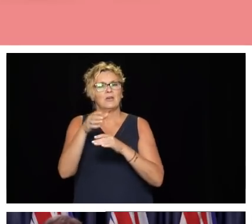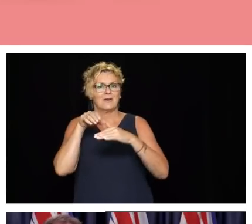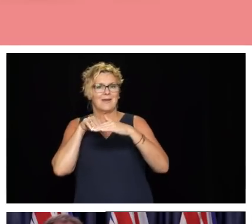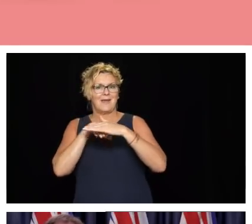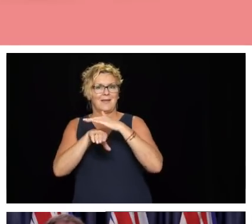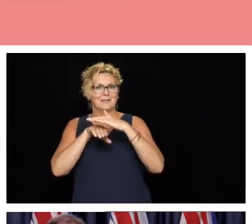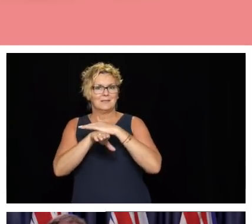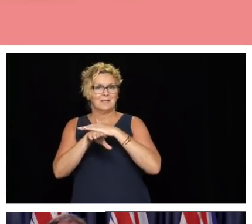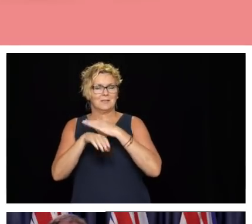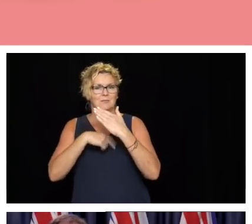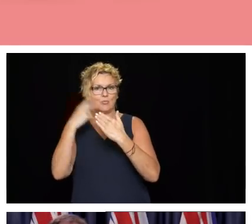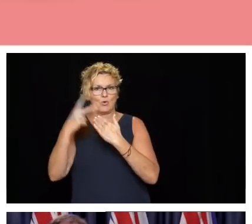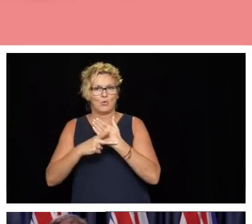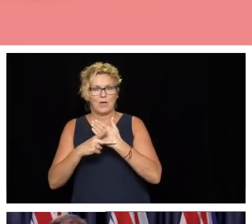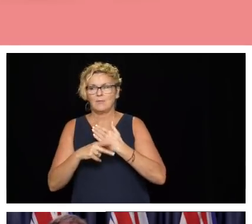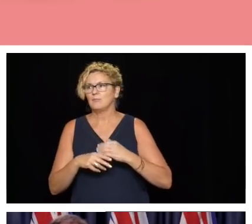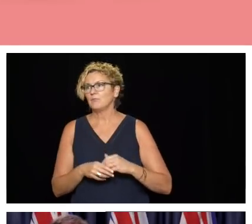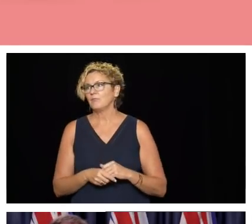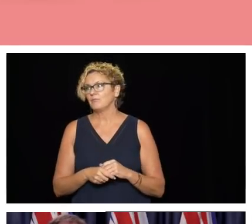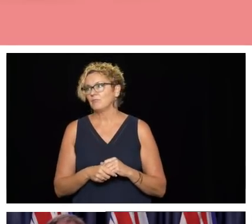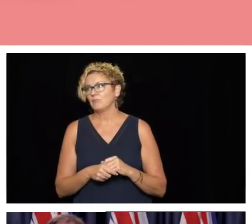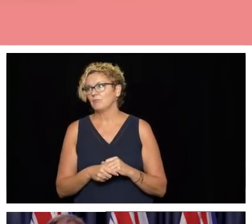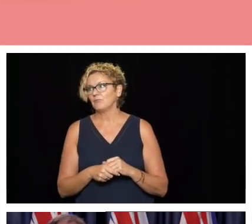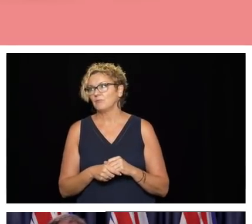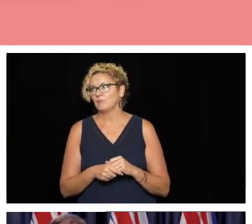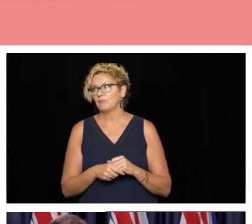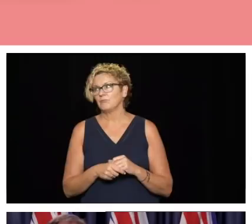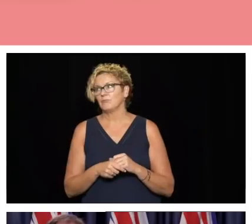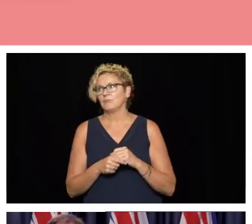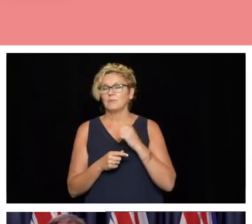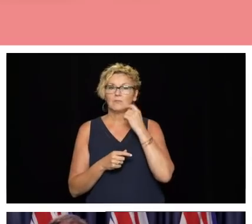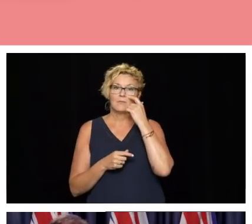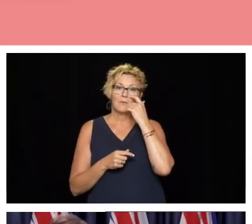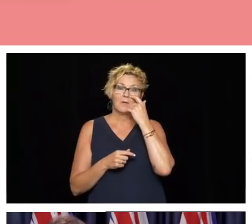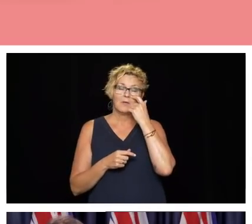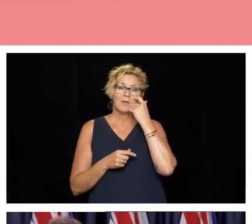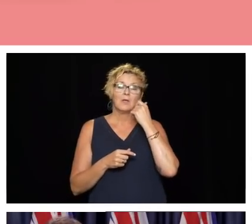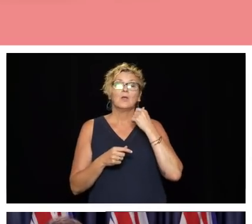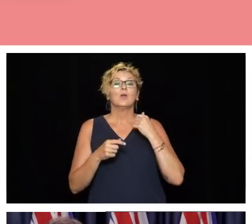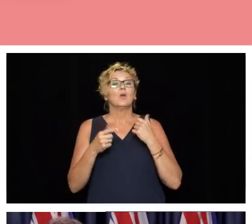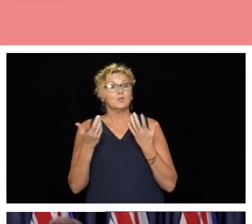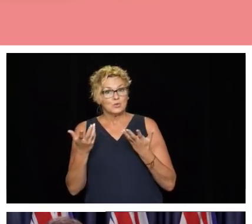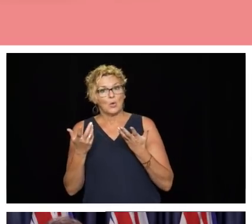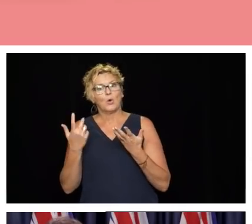the health career access program you can visit the government of British colonial website and search health career access program.